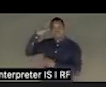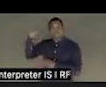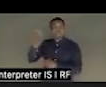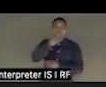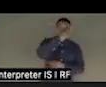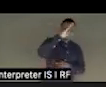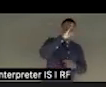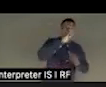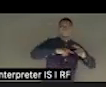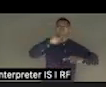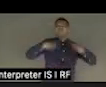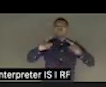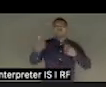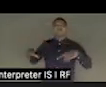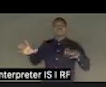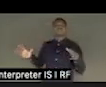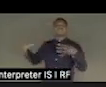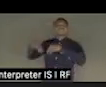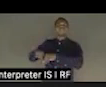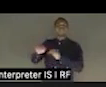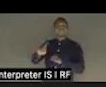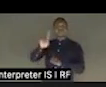it seems like this is a good idea, and it's kind of self evident.